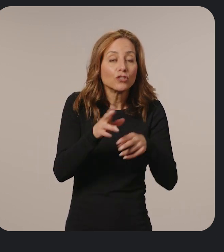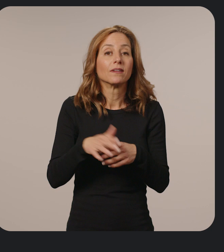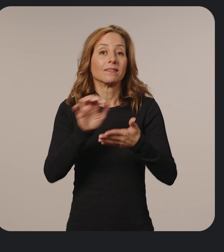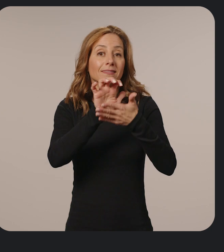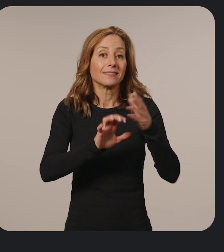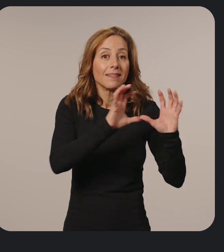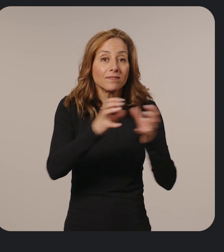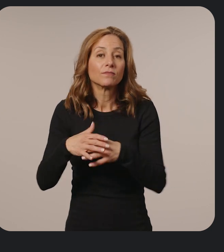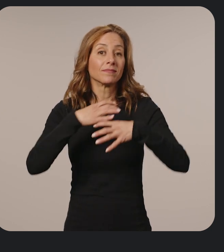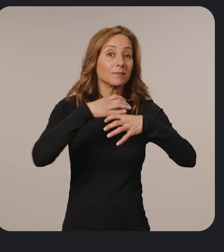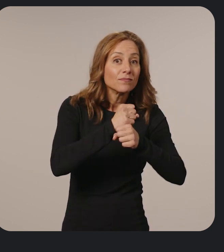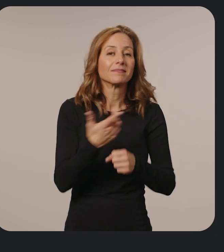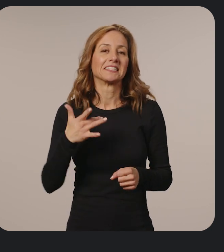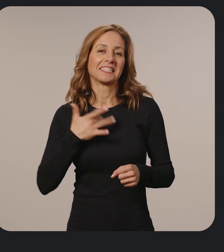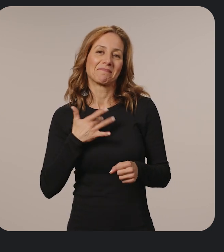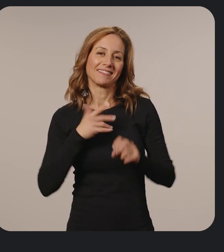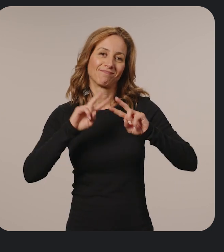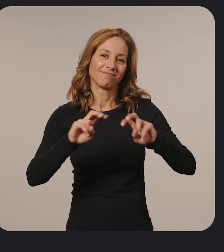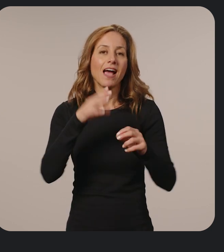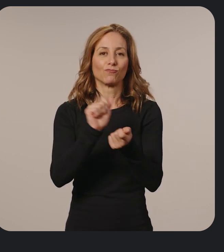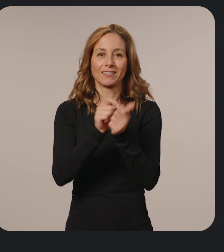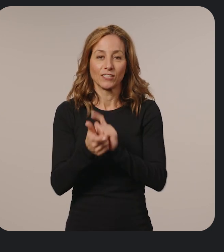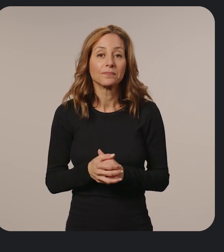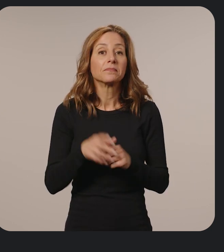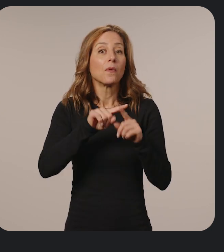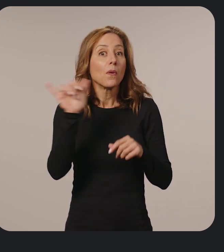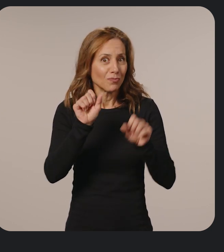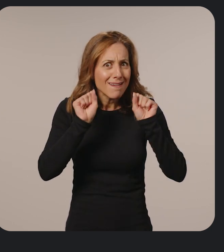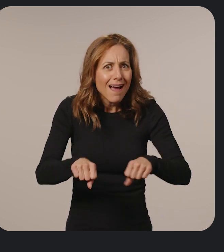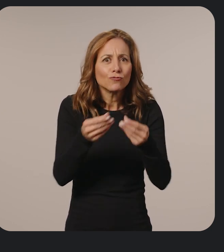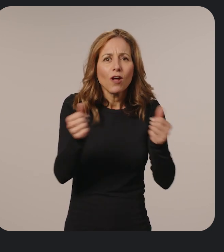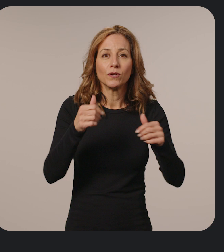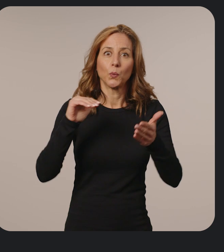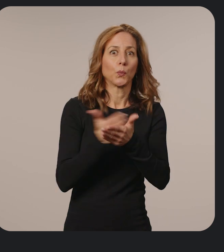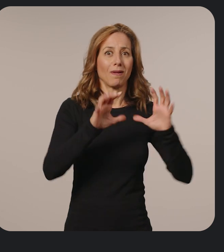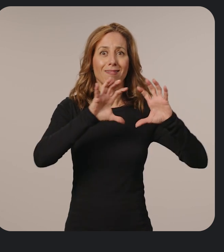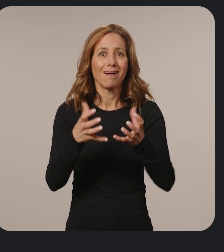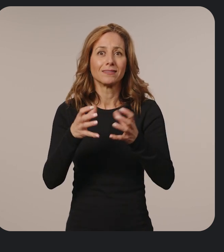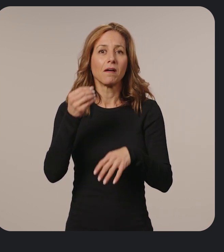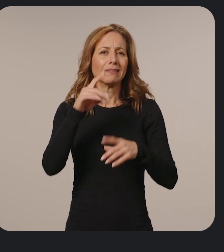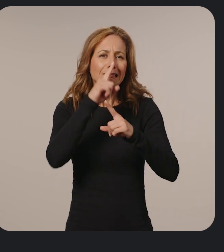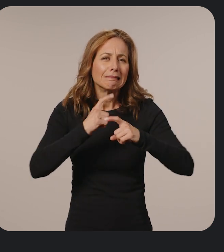sentiment analysis, and translation. But they're also capable of solving a whole new class of complex, nuanced language tasks